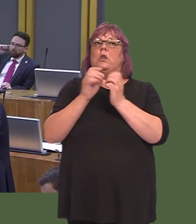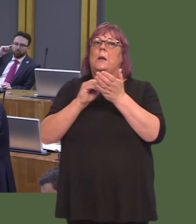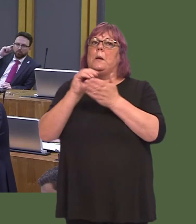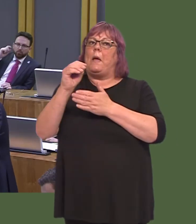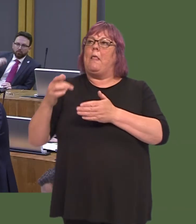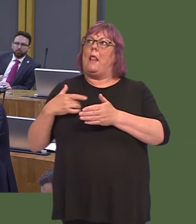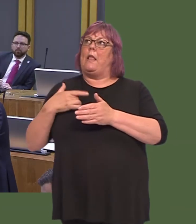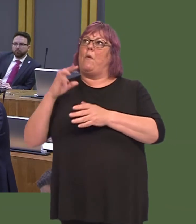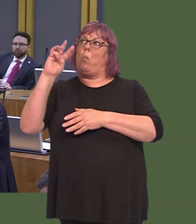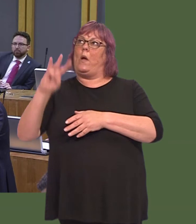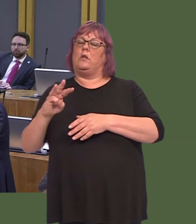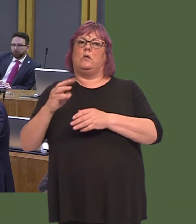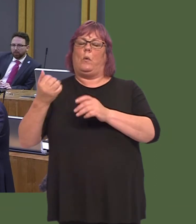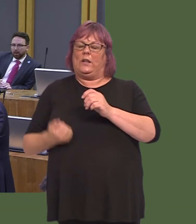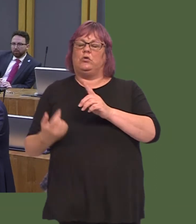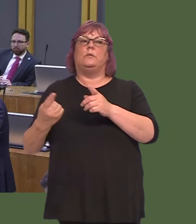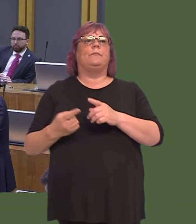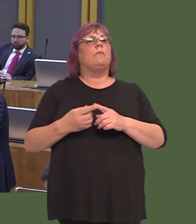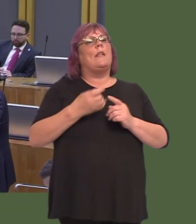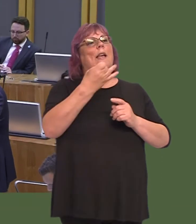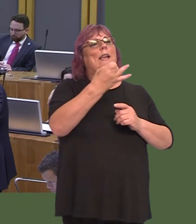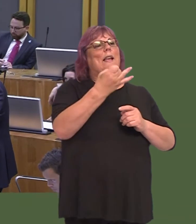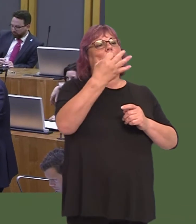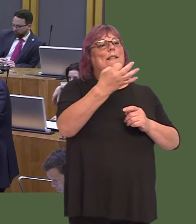Carwyn Jones AM: Well, I can say that 86 organisations have already signed up to the code, which